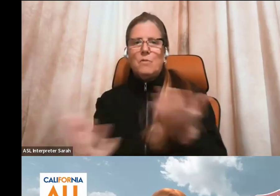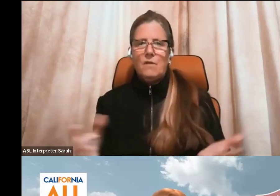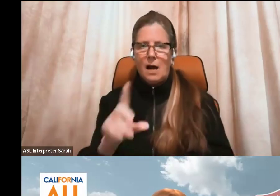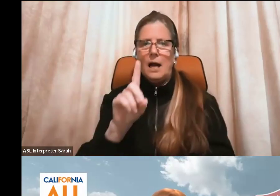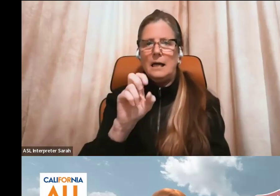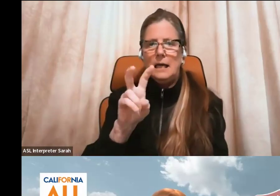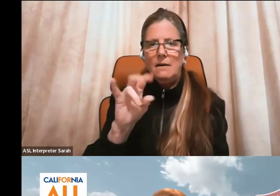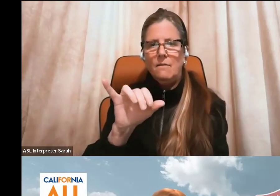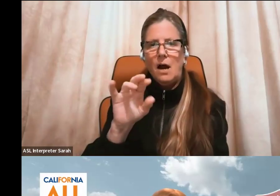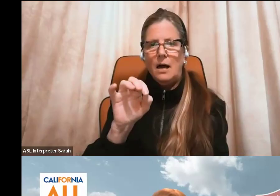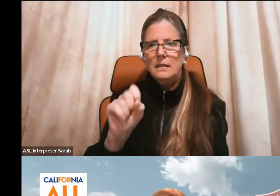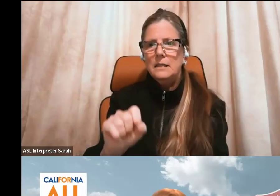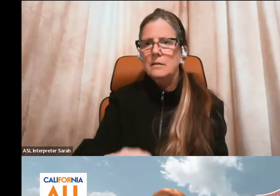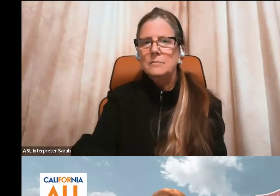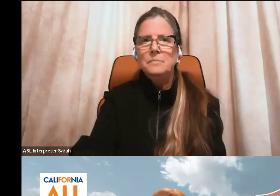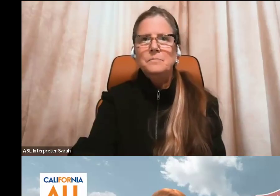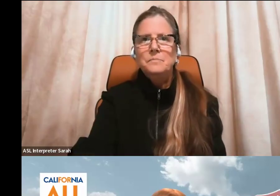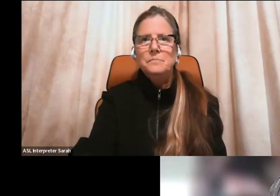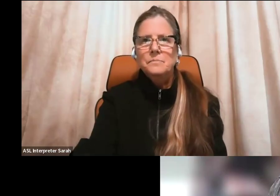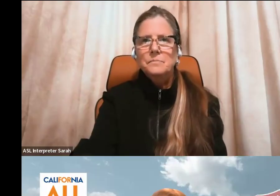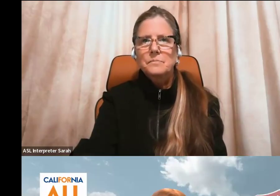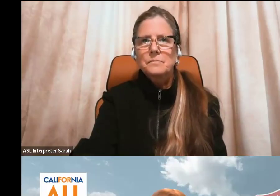Thanks, Loi. We do have another hand raised. Alicia Villalta,